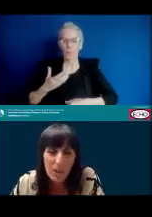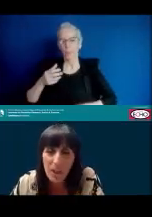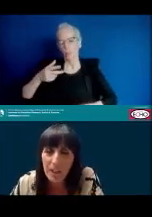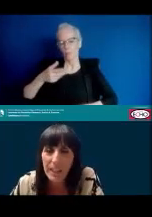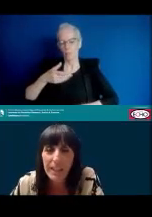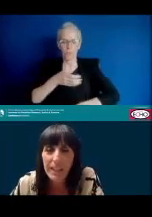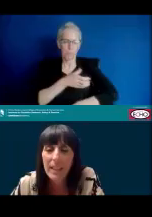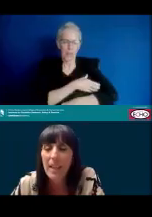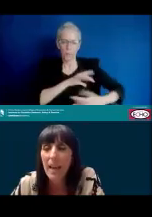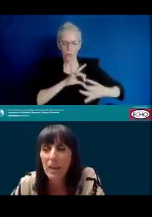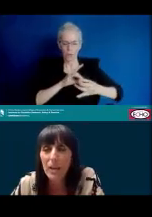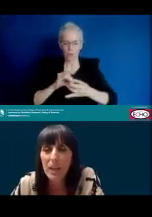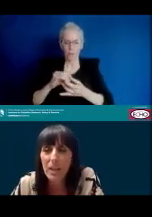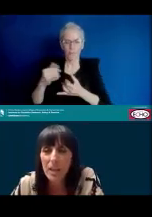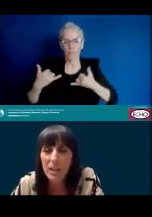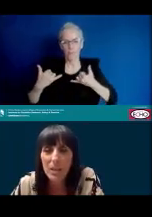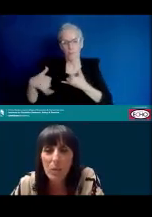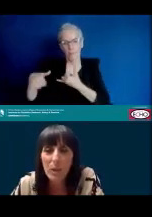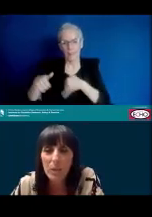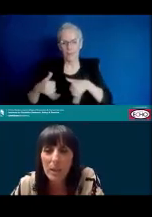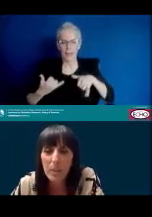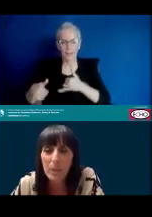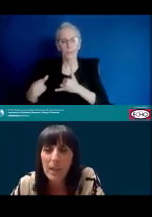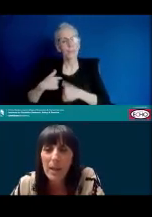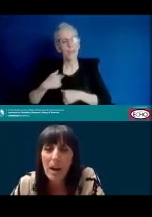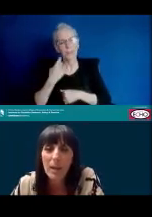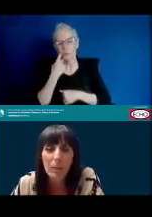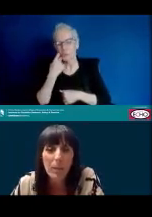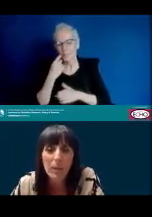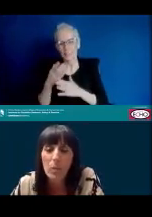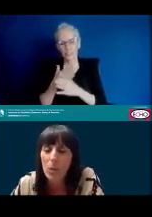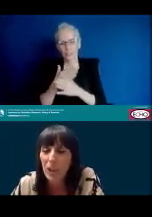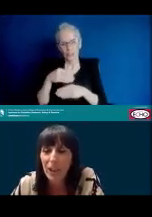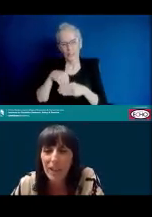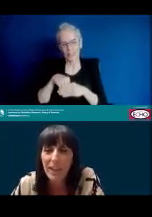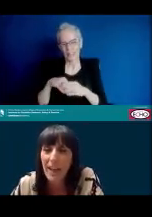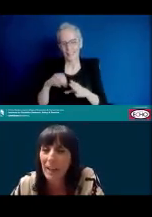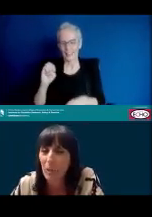sharing in Echo sessions, we really bring our real work and